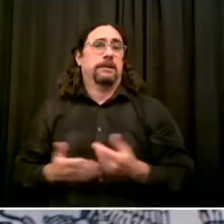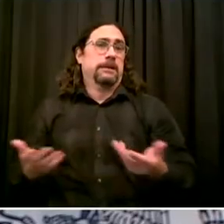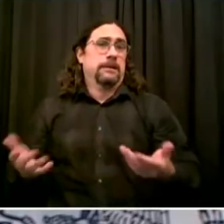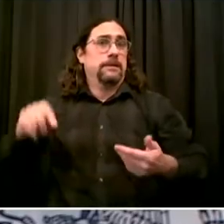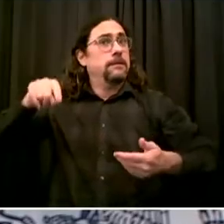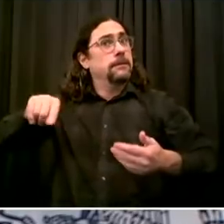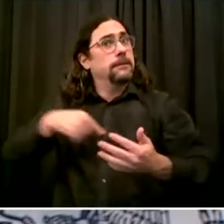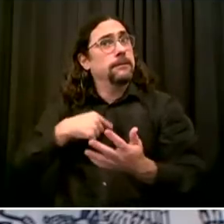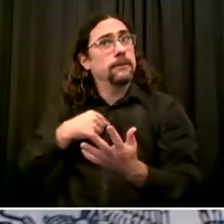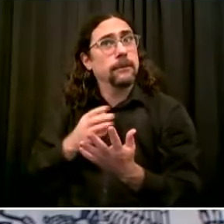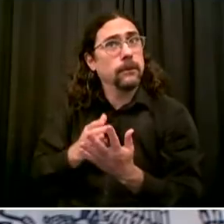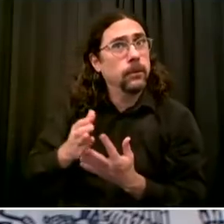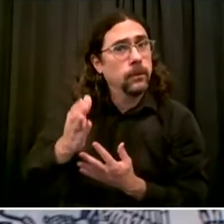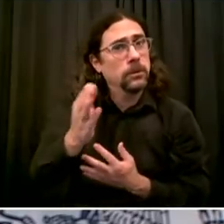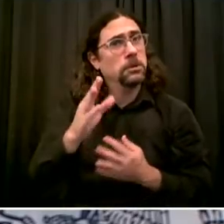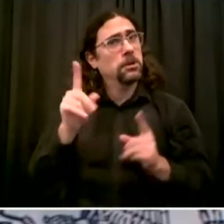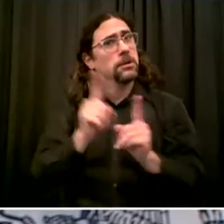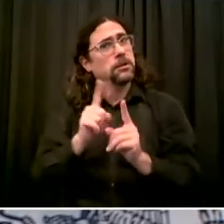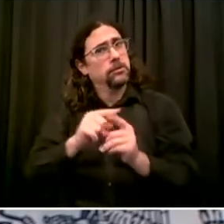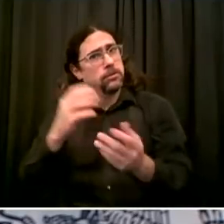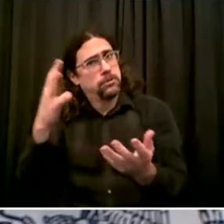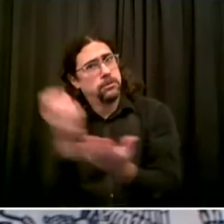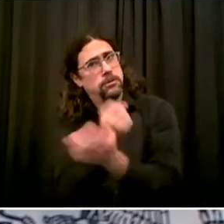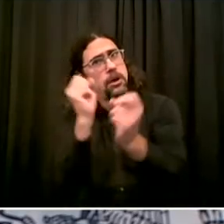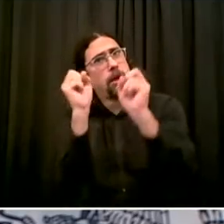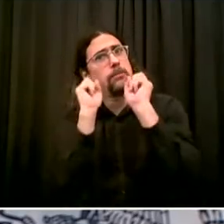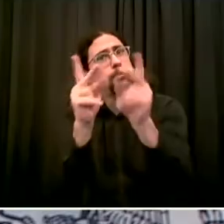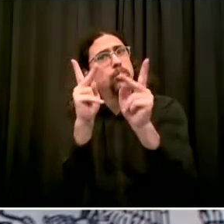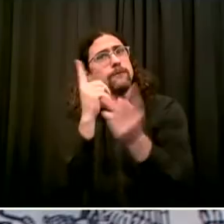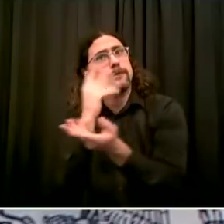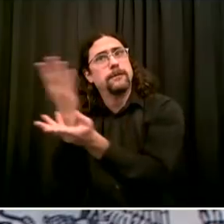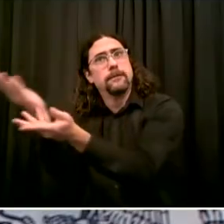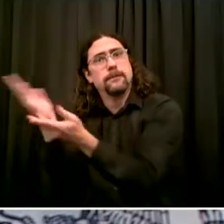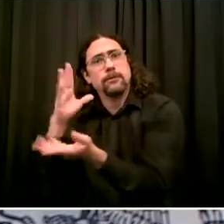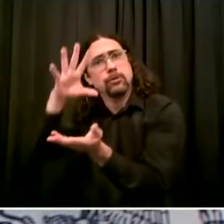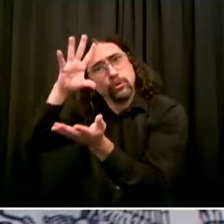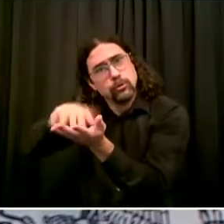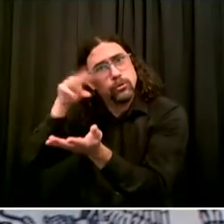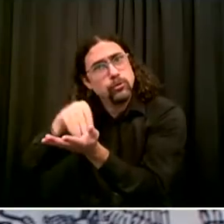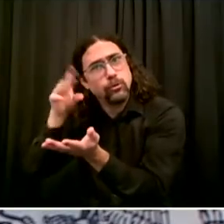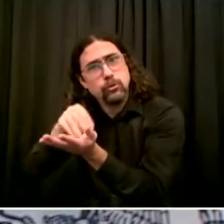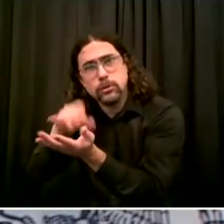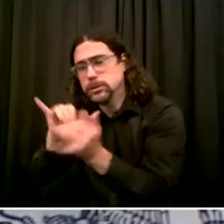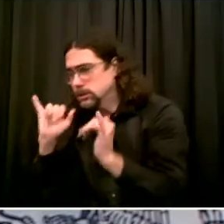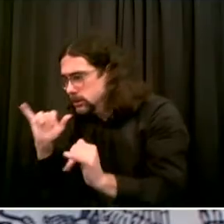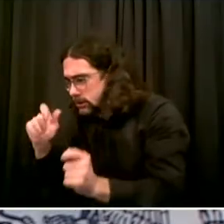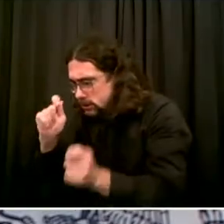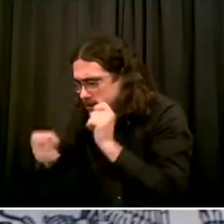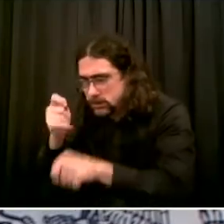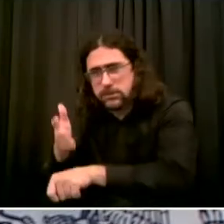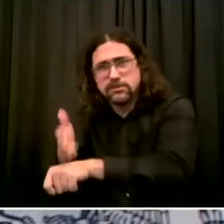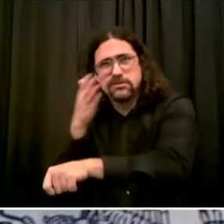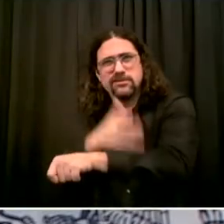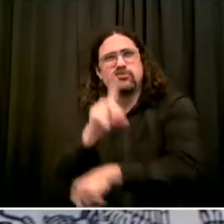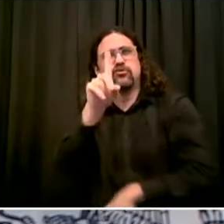THEY CAN LEARN THIS AND BE PREPARED FOR THE GENERAL ELECTION. 3 MONTHS IS A